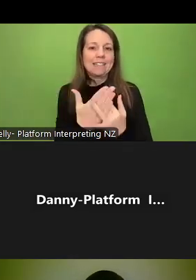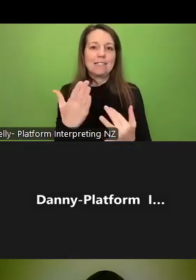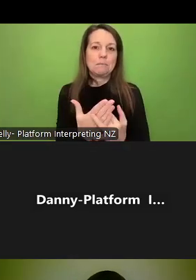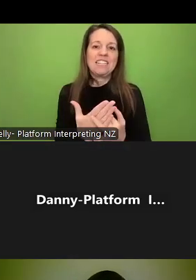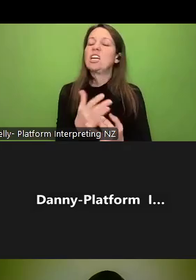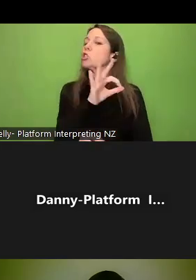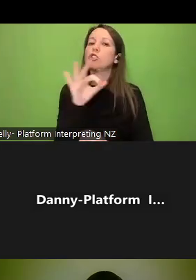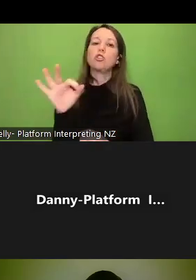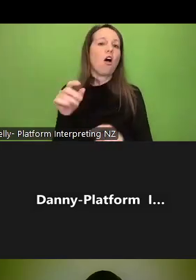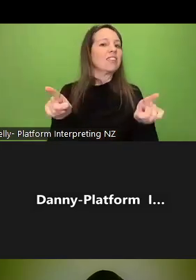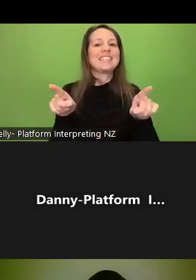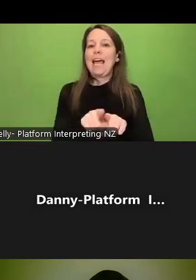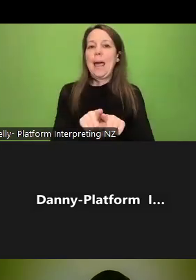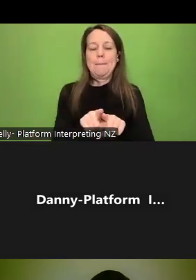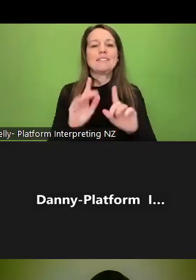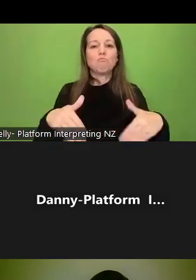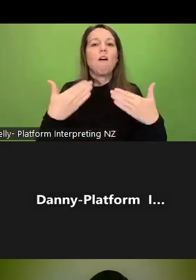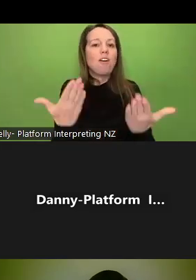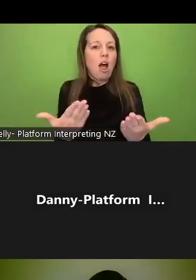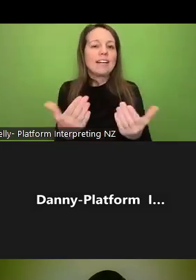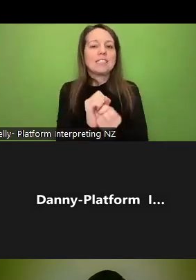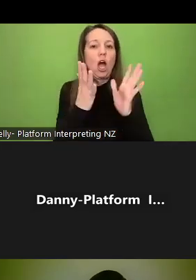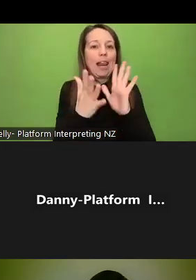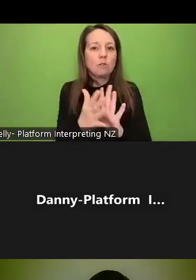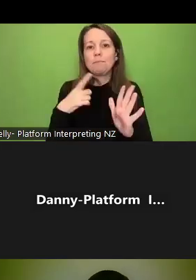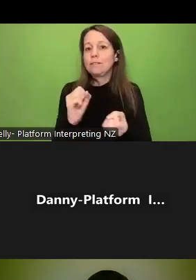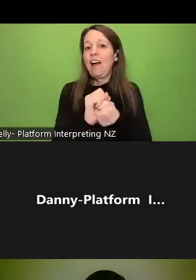which is in the first language of the Deaf community, but it's something that